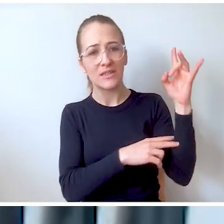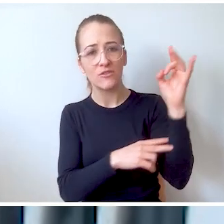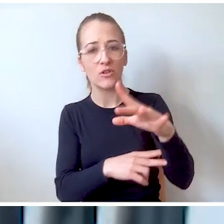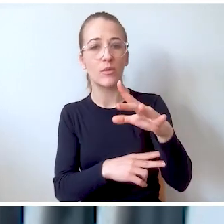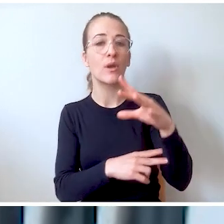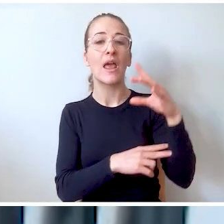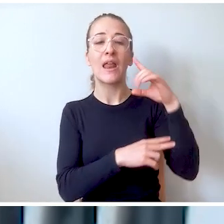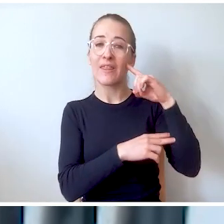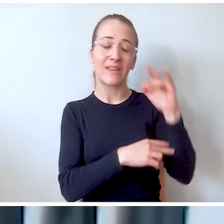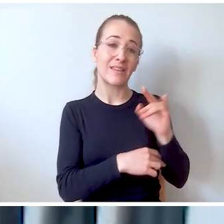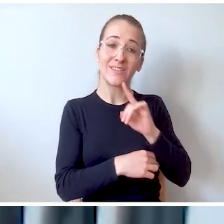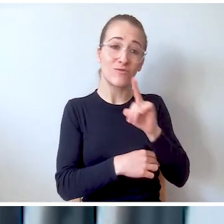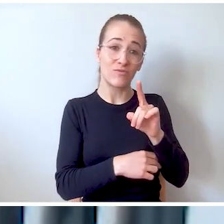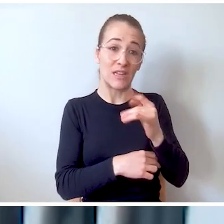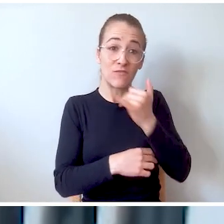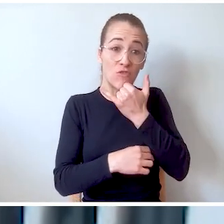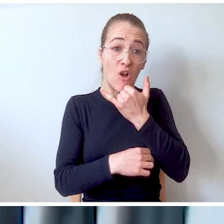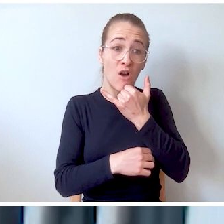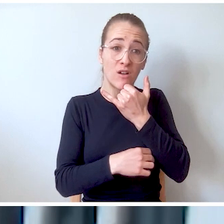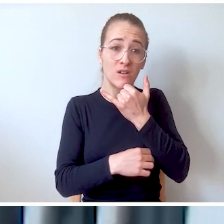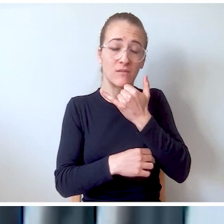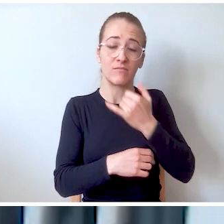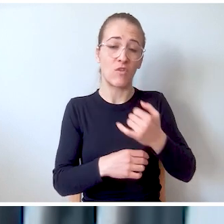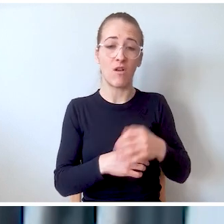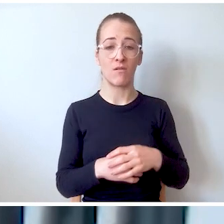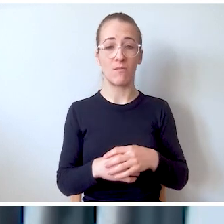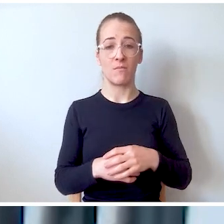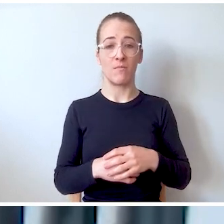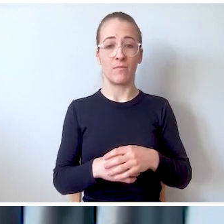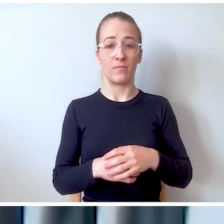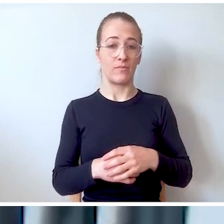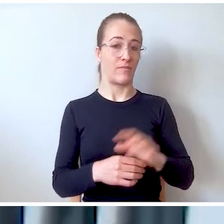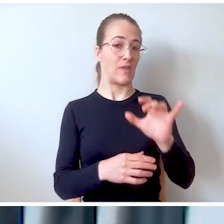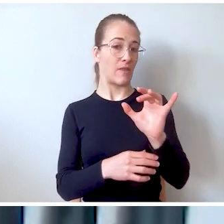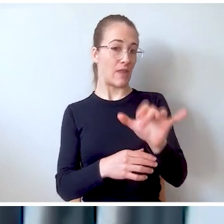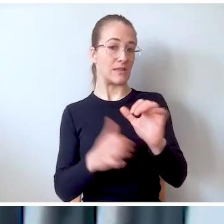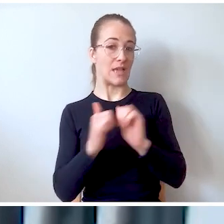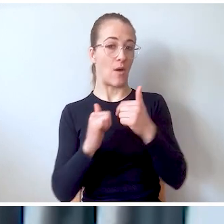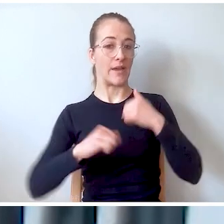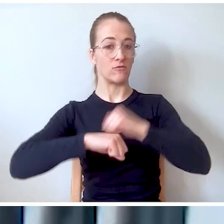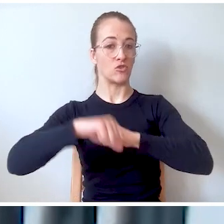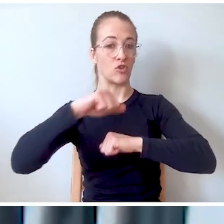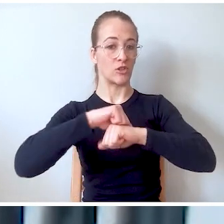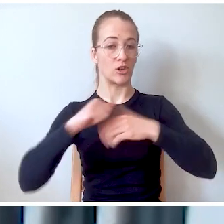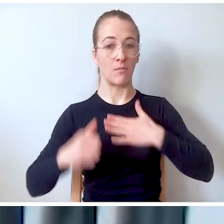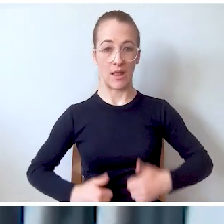And that I think is just grievously wrong. So that has been kind of how I have structured my life,